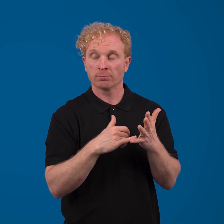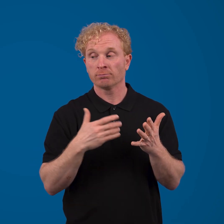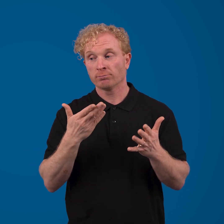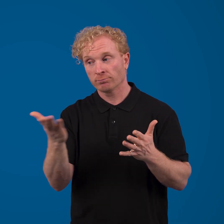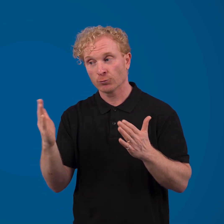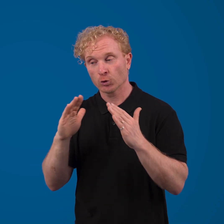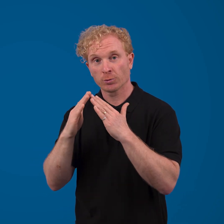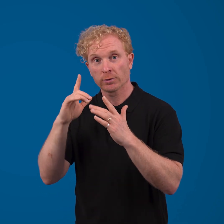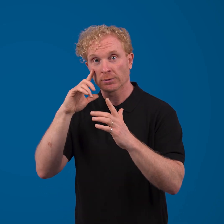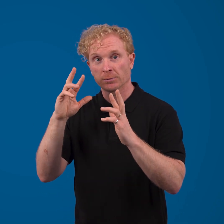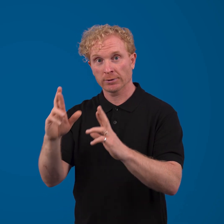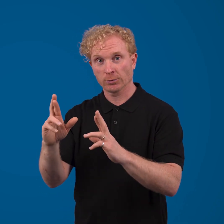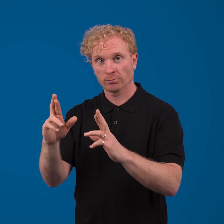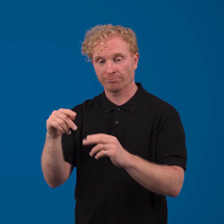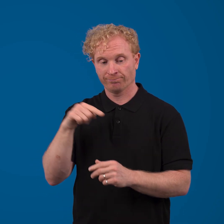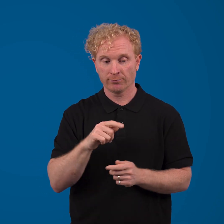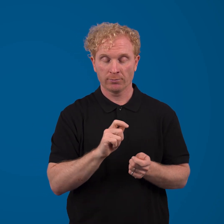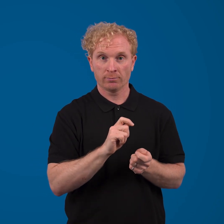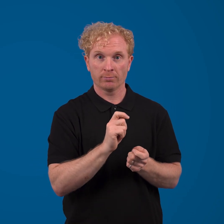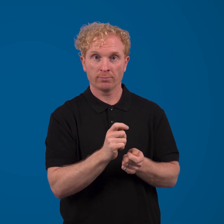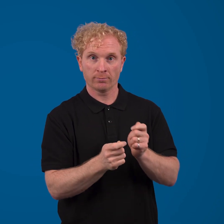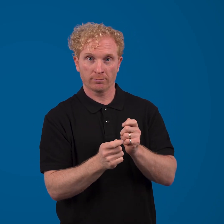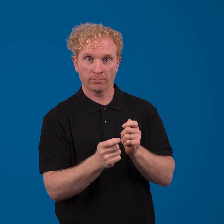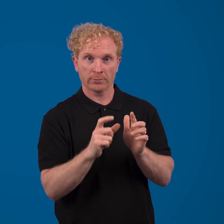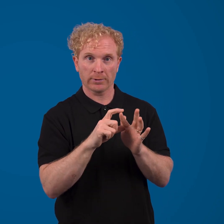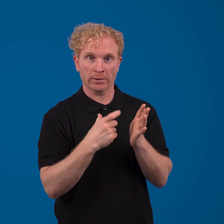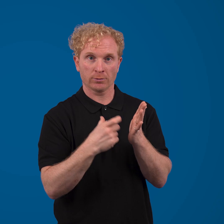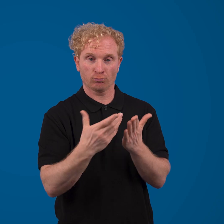There is a community expectation that the implementation of the Disability Royal Commission’s